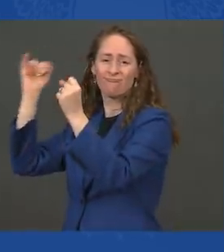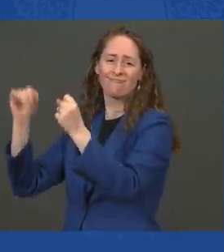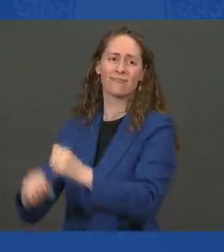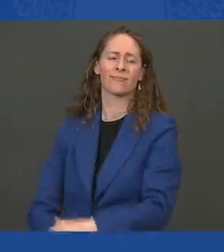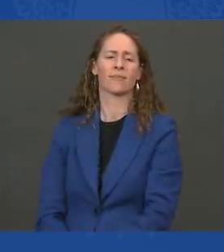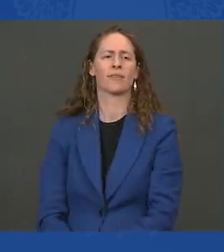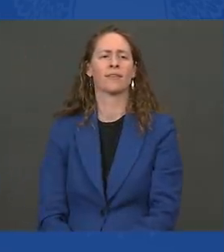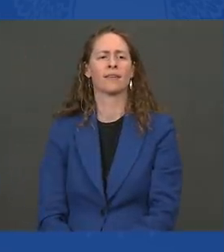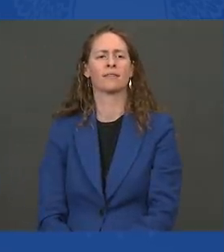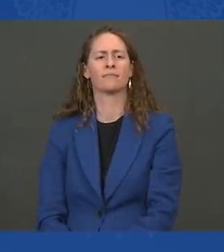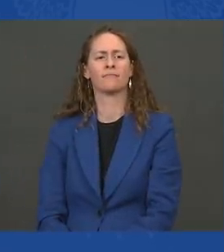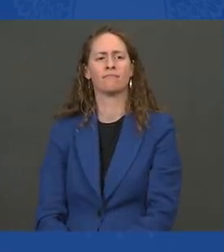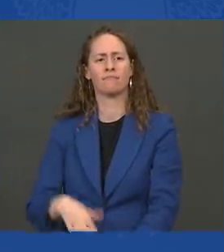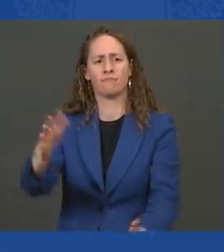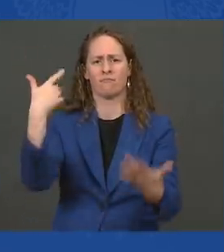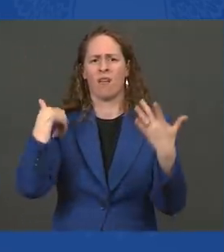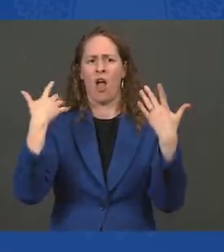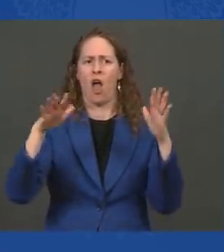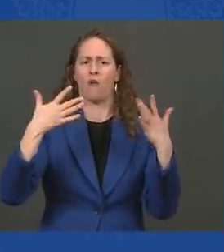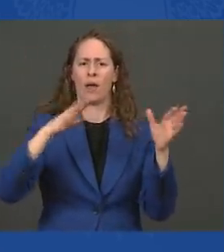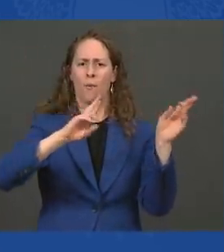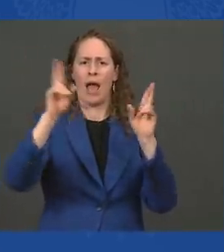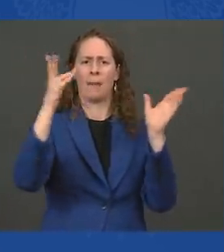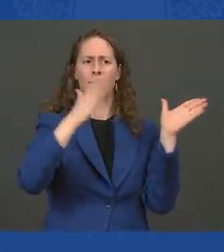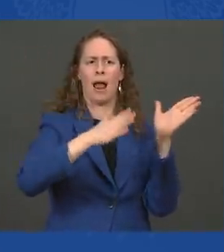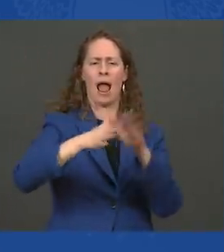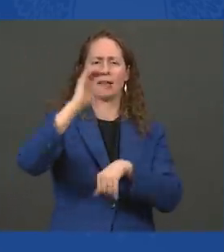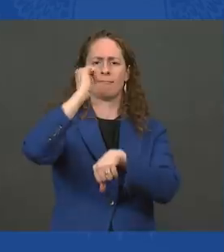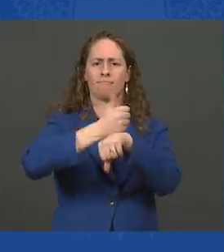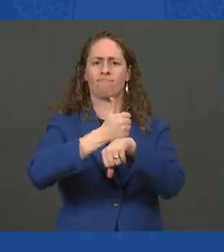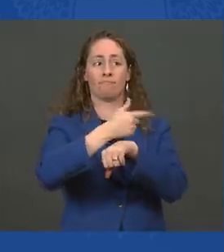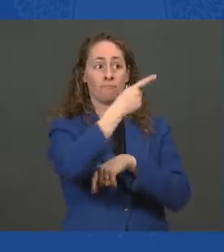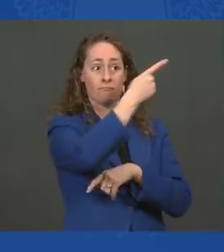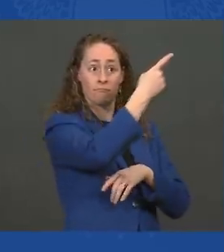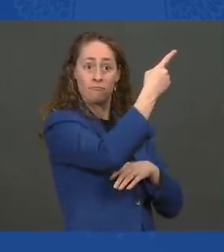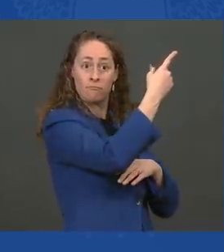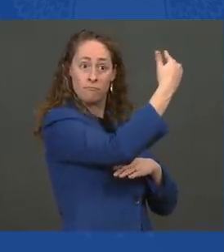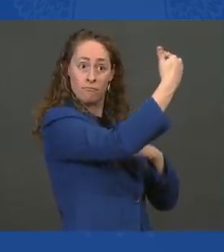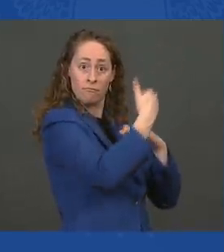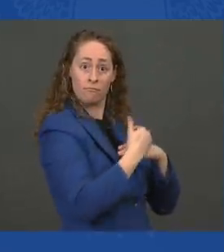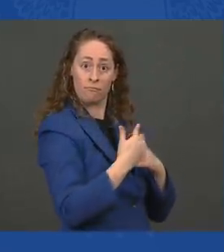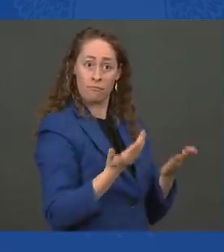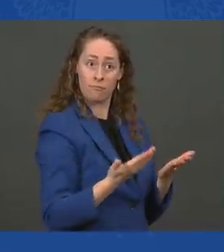they have to be tested before they get on and they have to show vaccination documentation.